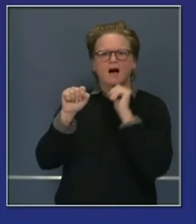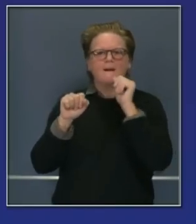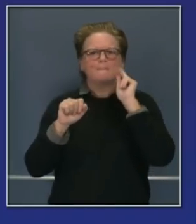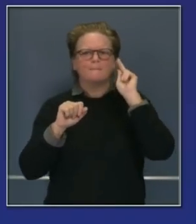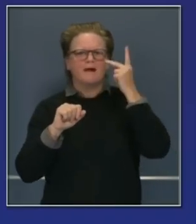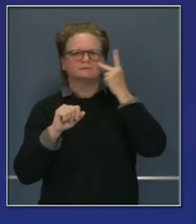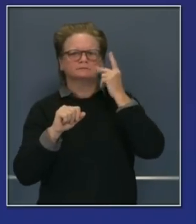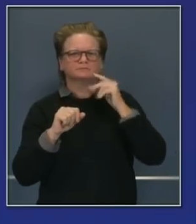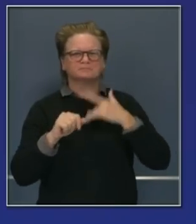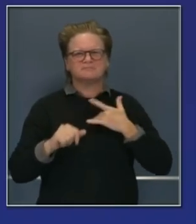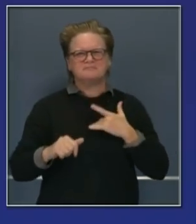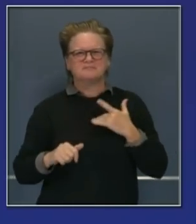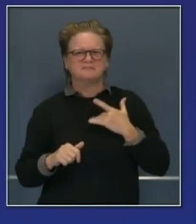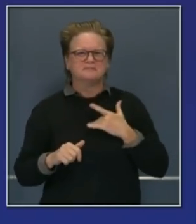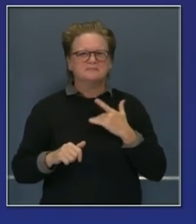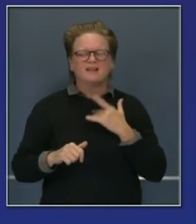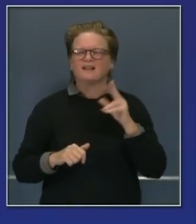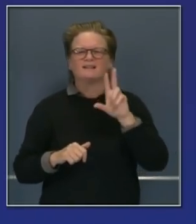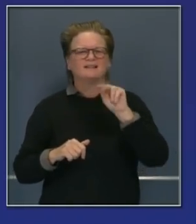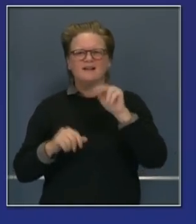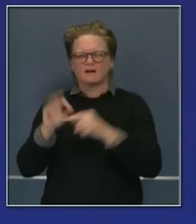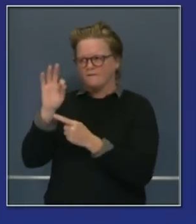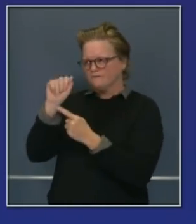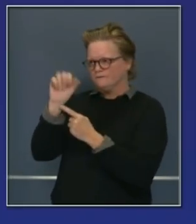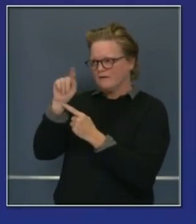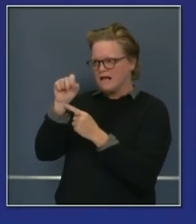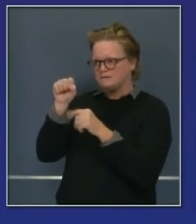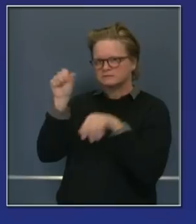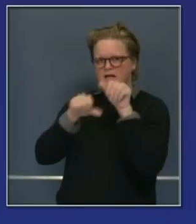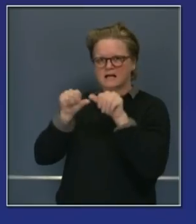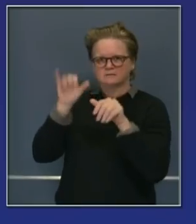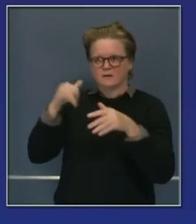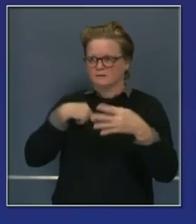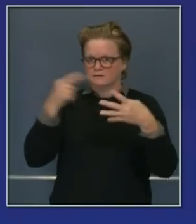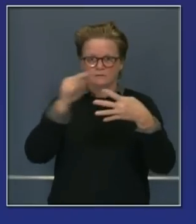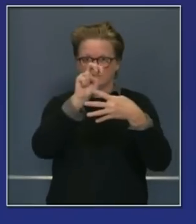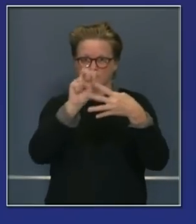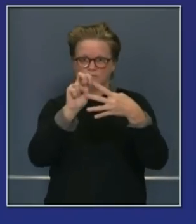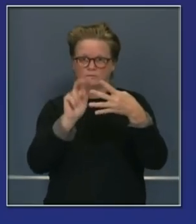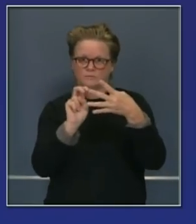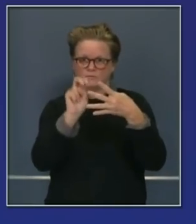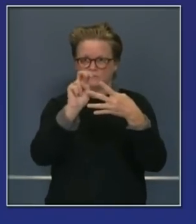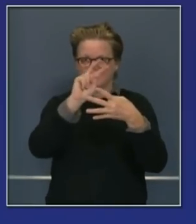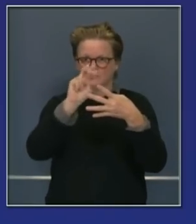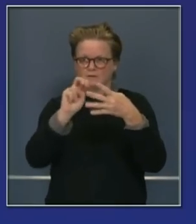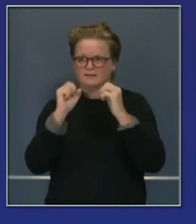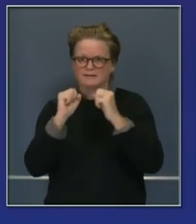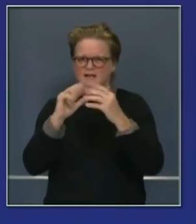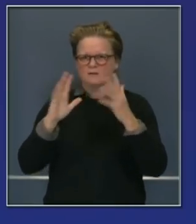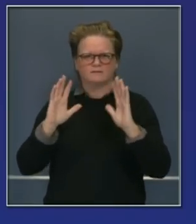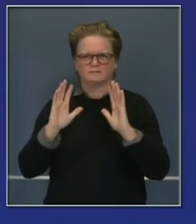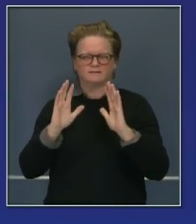POLITICAL WHIM BUT BASED UPON THE DATA, BASED UPON THE EPIDEMIOLOGY, BASED UPON THE FACTS ON THE GROUND AND AGAIN, BASED UPON LOCAL CONDITIONS IN THE 58 COUNTIES THROUGHOUT THE